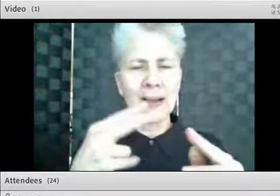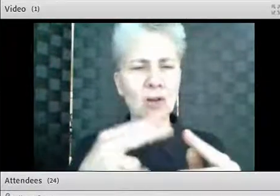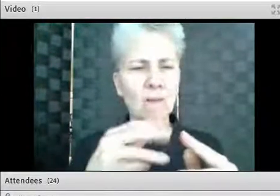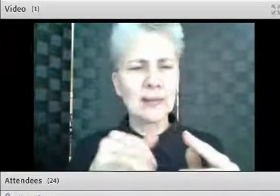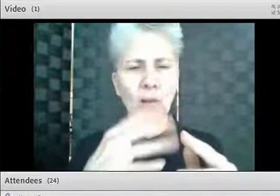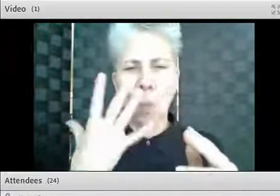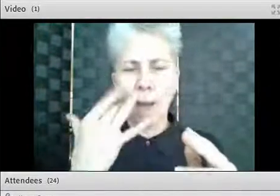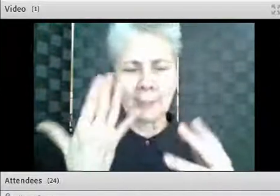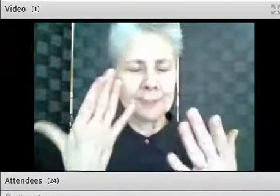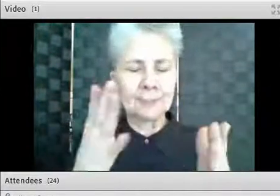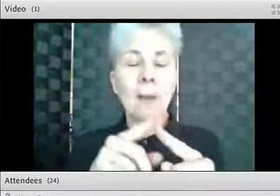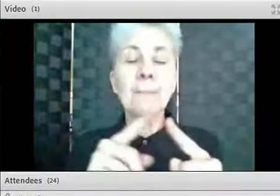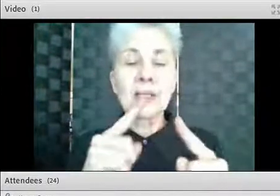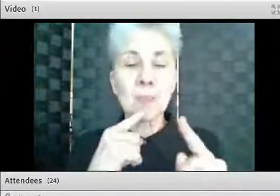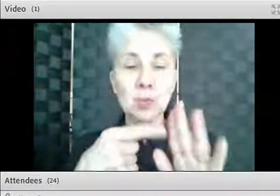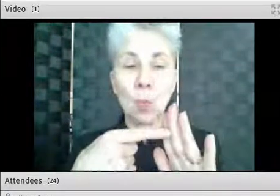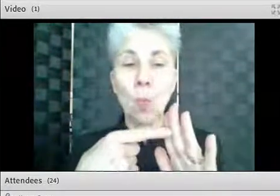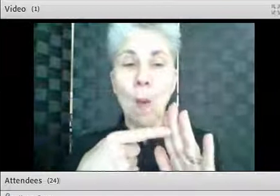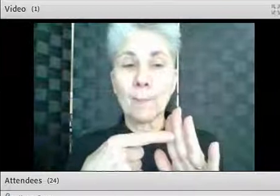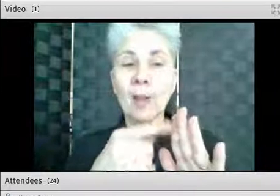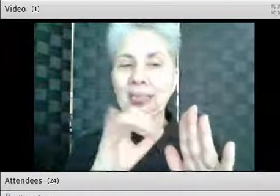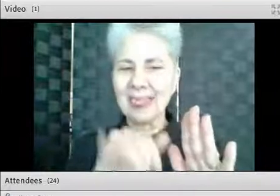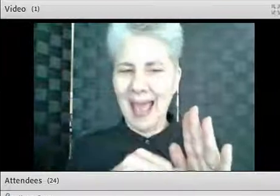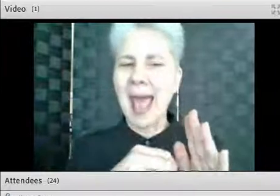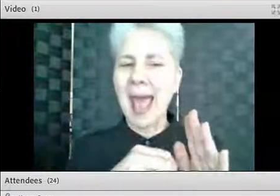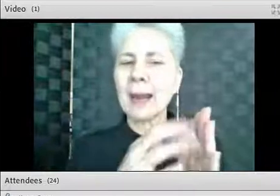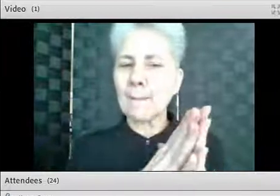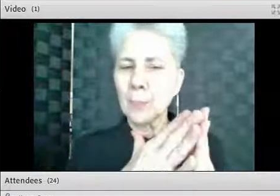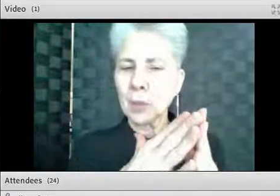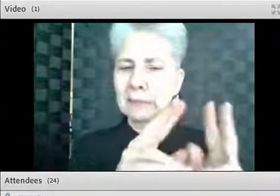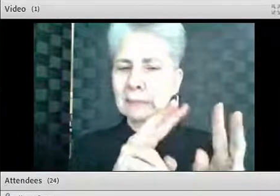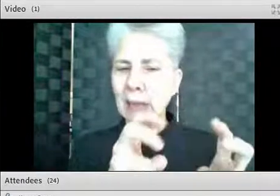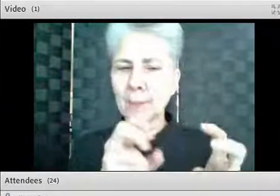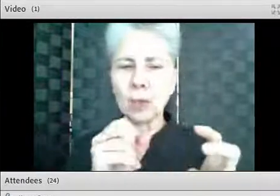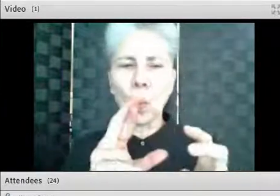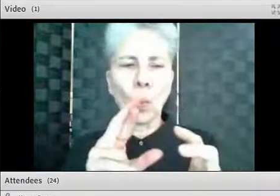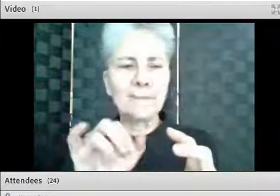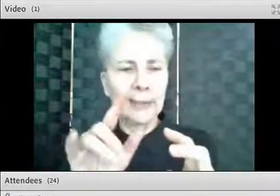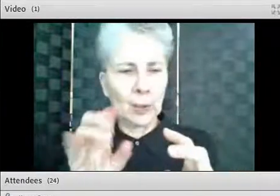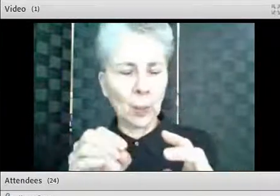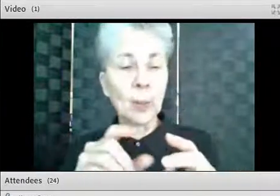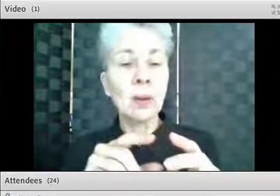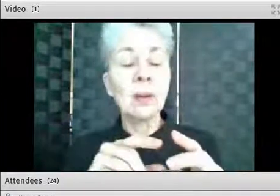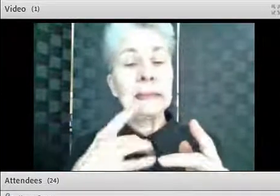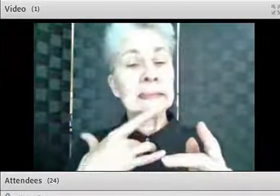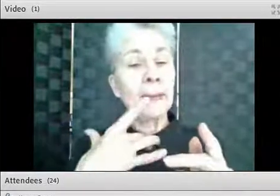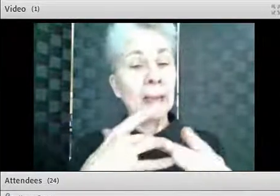but it's supposed to represent the resource's topic. Typically within a library setting,